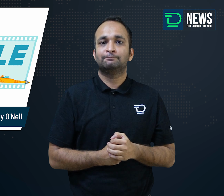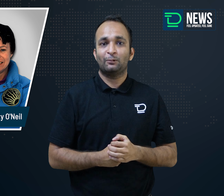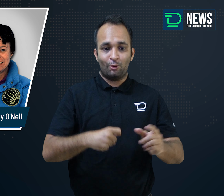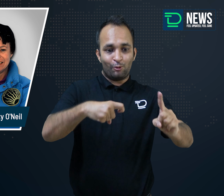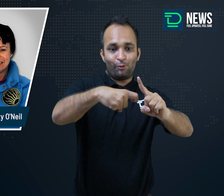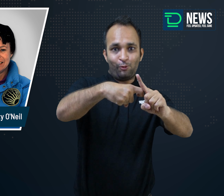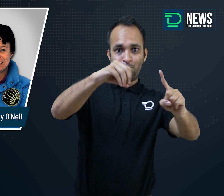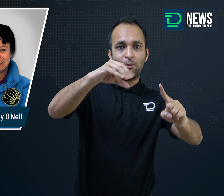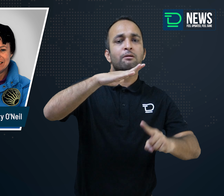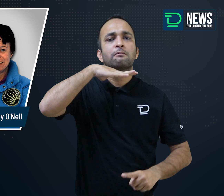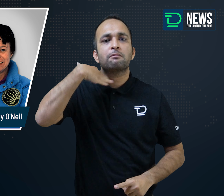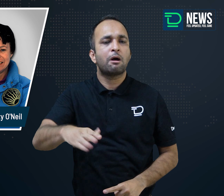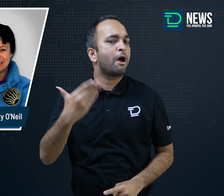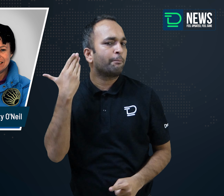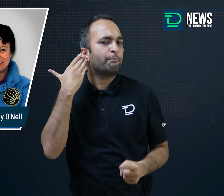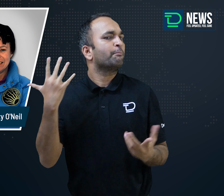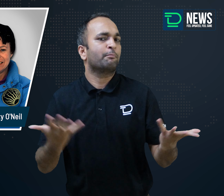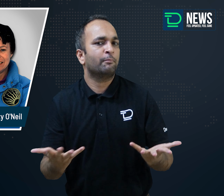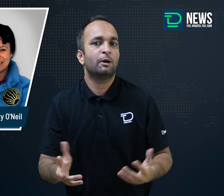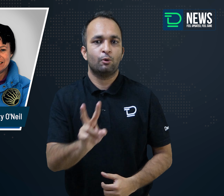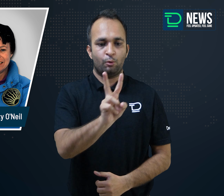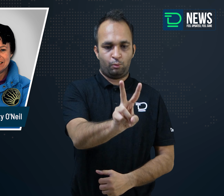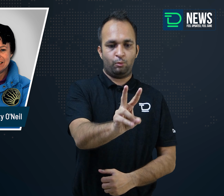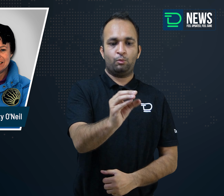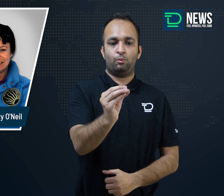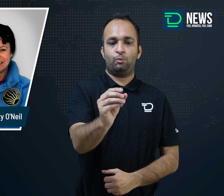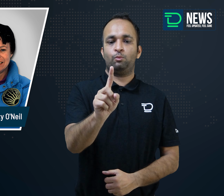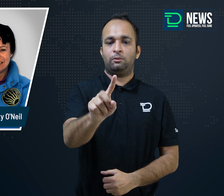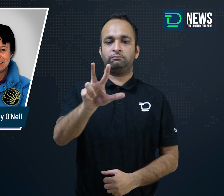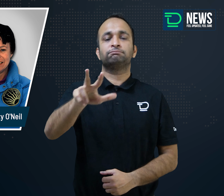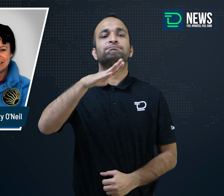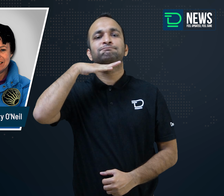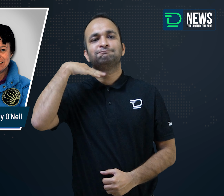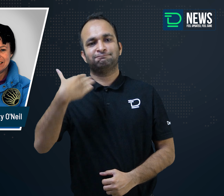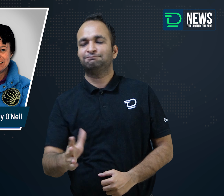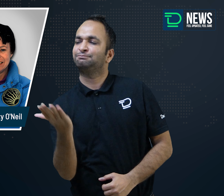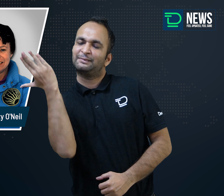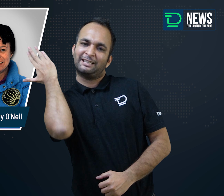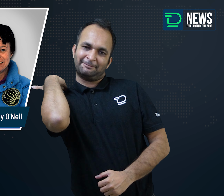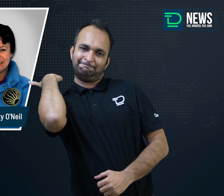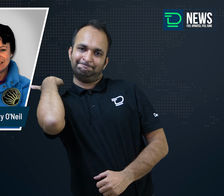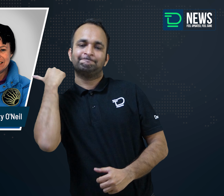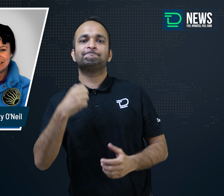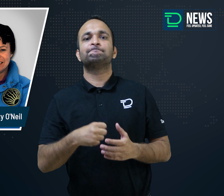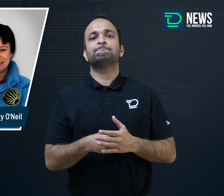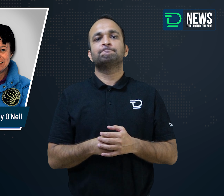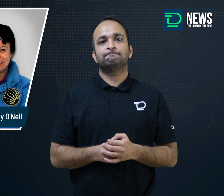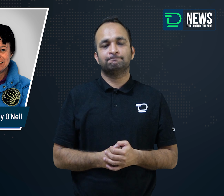She was death in 2018